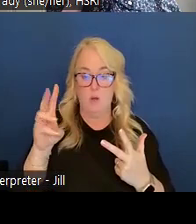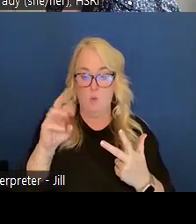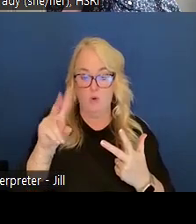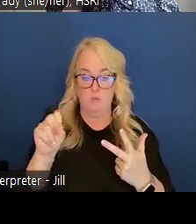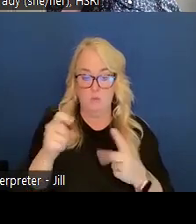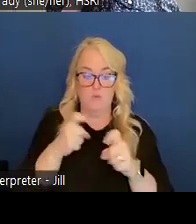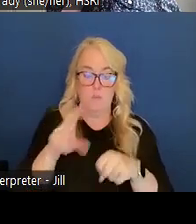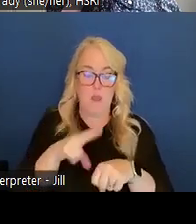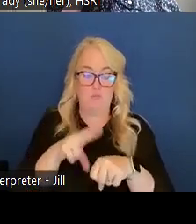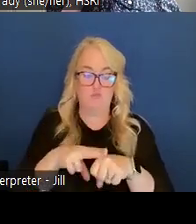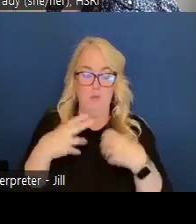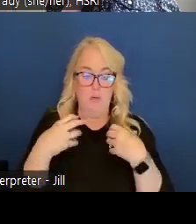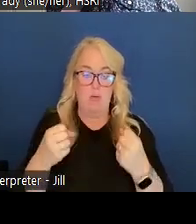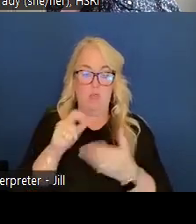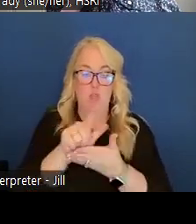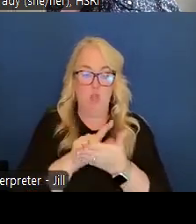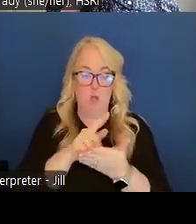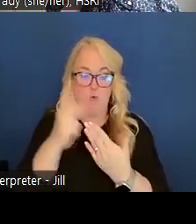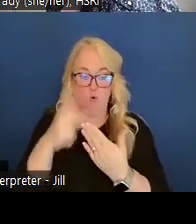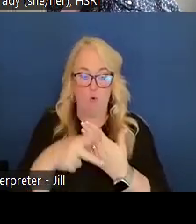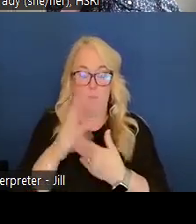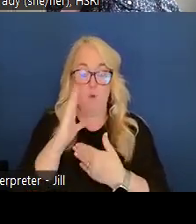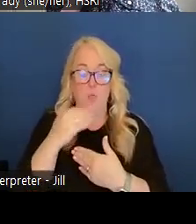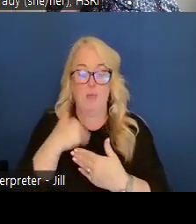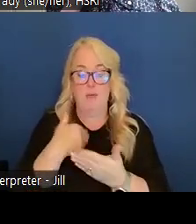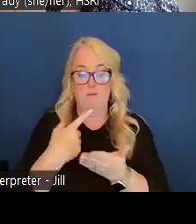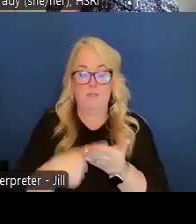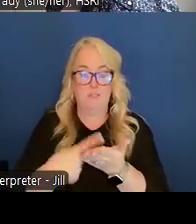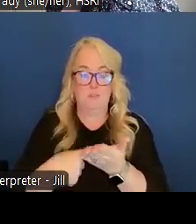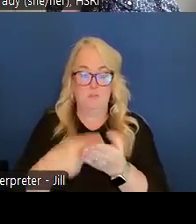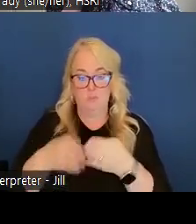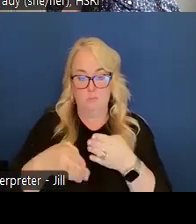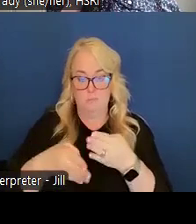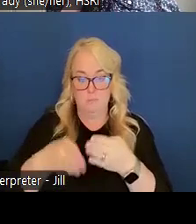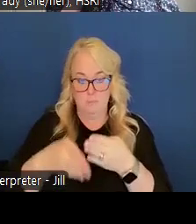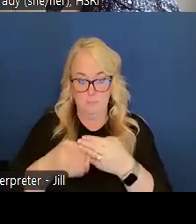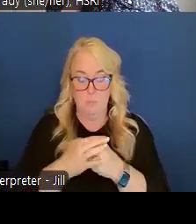(NHeLP); then, we'll have a facilitated discussion. Here on